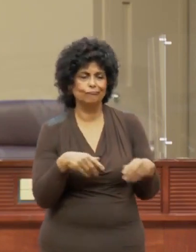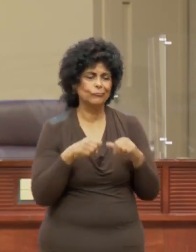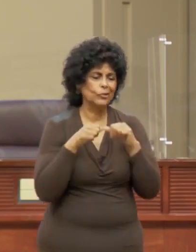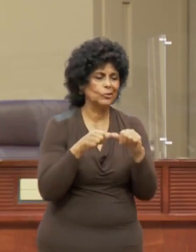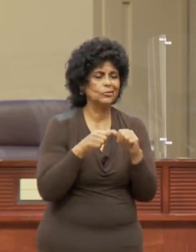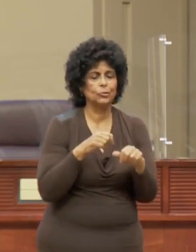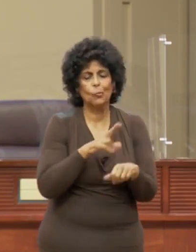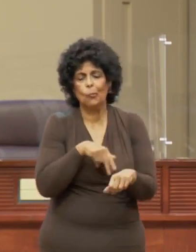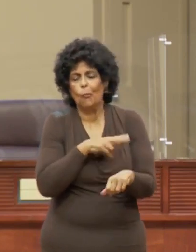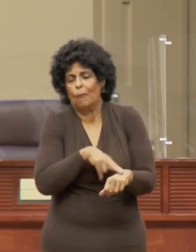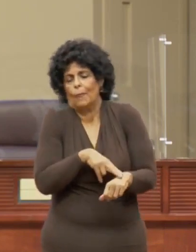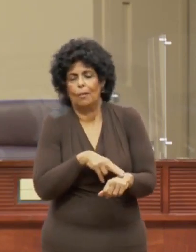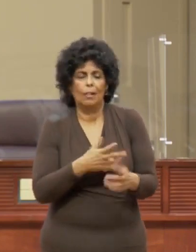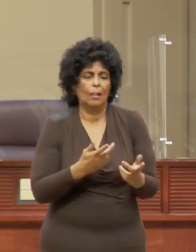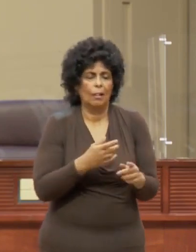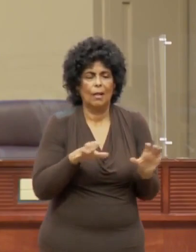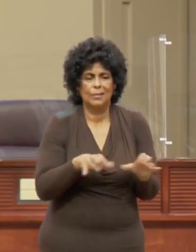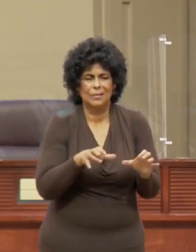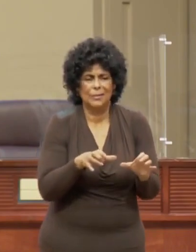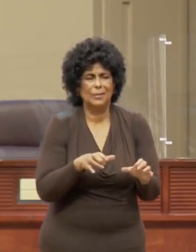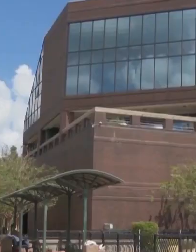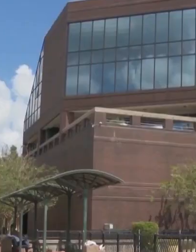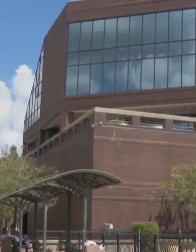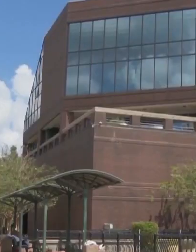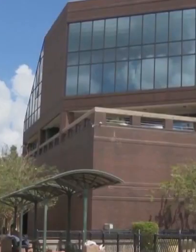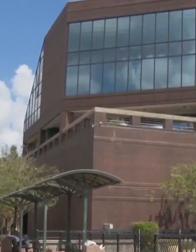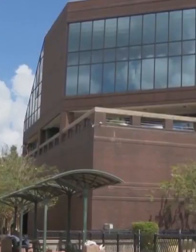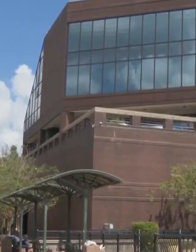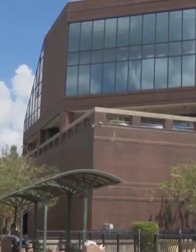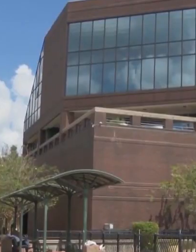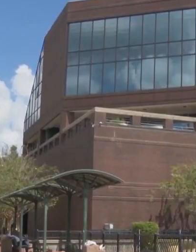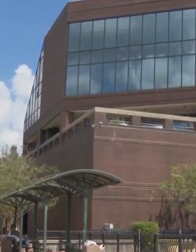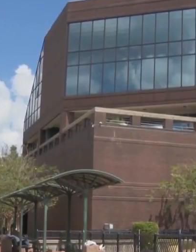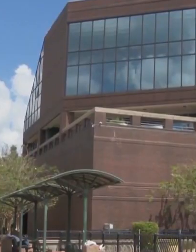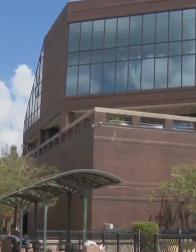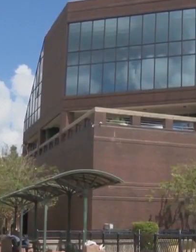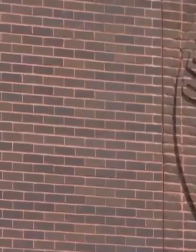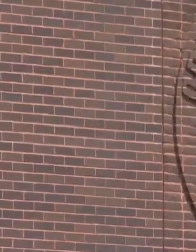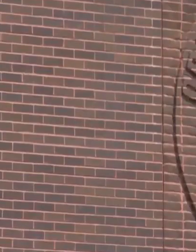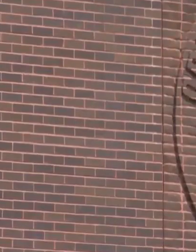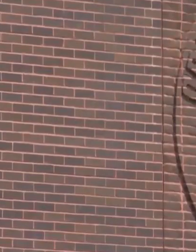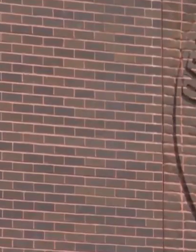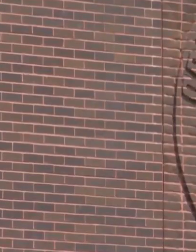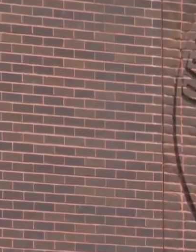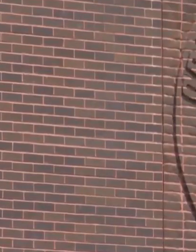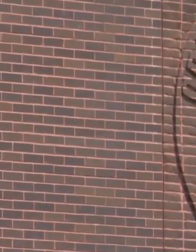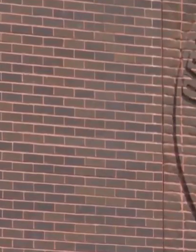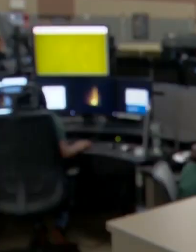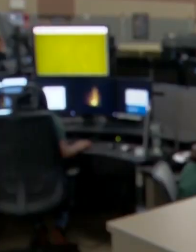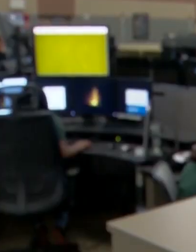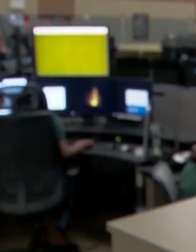THERE MAY BE AN URGE TO JUST WANT TO CONTINUE YOUR NORMAL OR REGULAR ACTIVITIES, IF YOU TEST POSITIVE, DON'T IDO